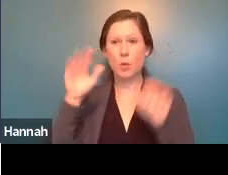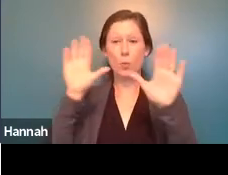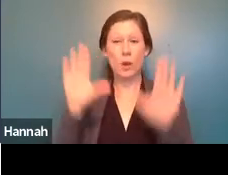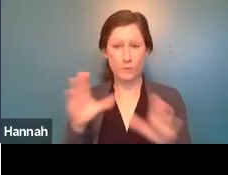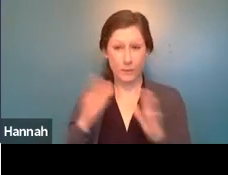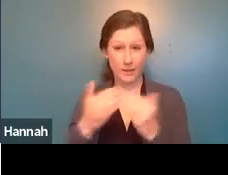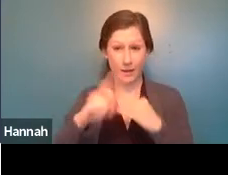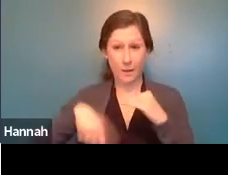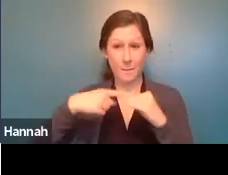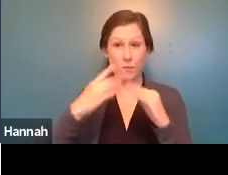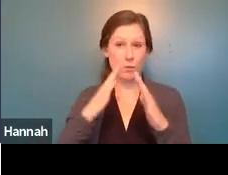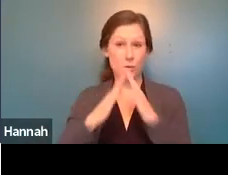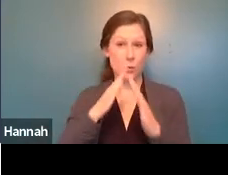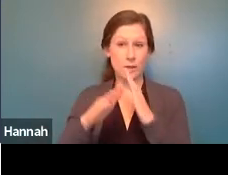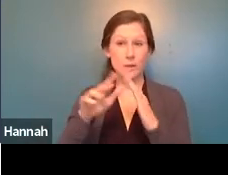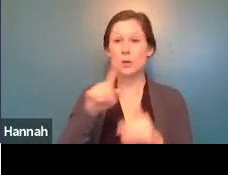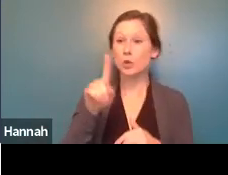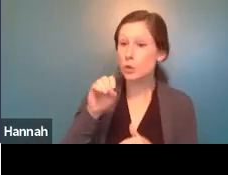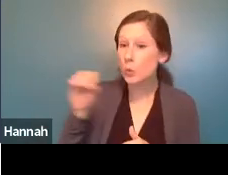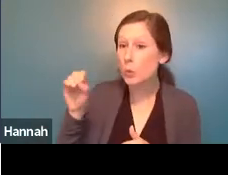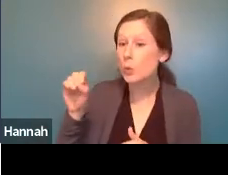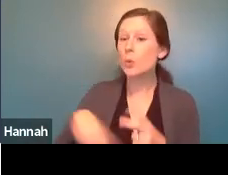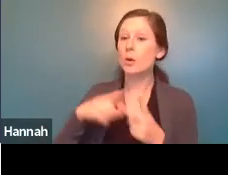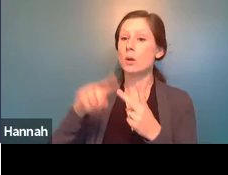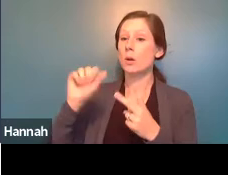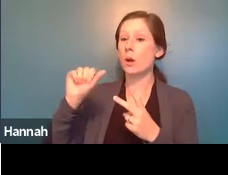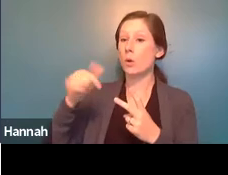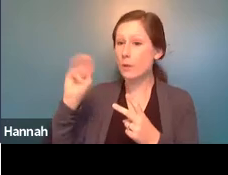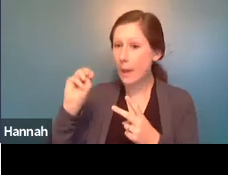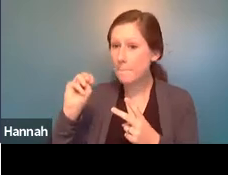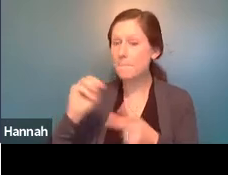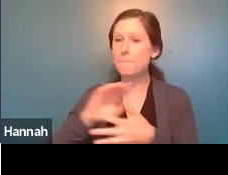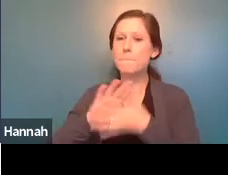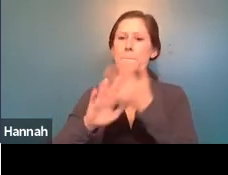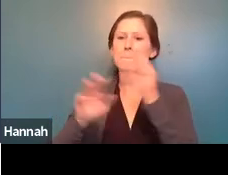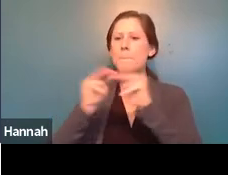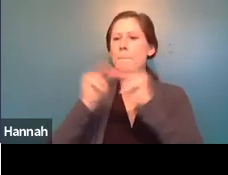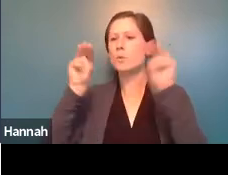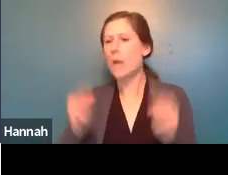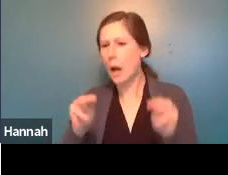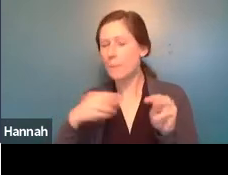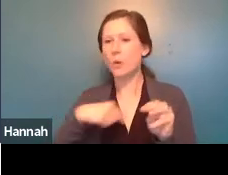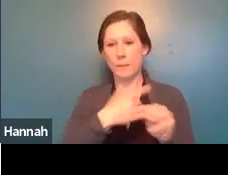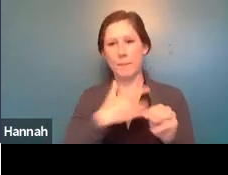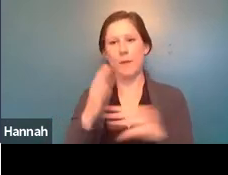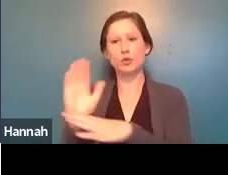community of zoos and aquariums and museums in general is that we tend to share best practices. And so I am